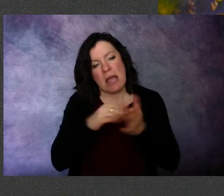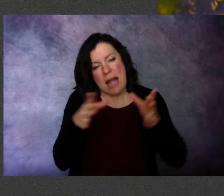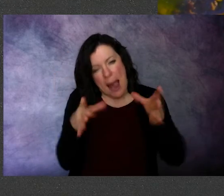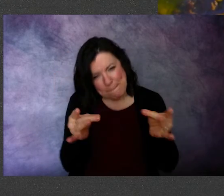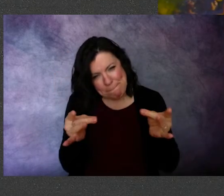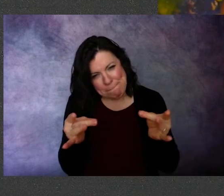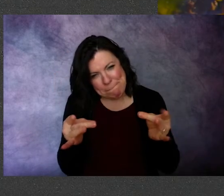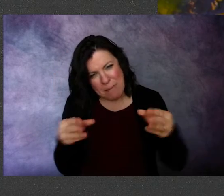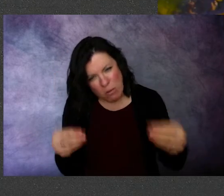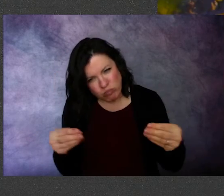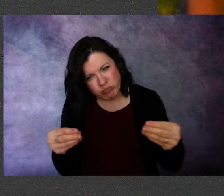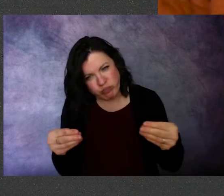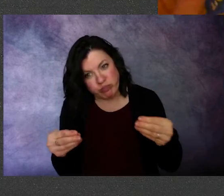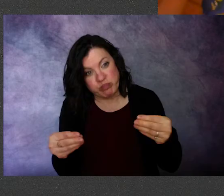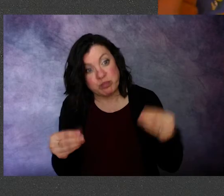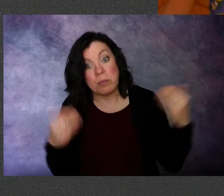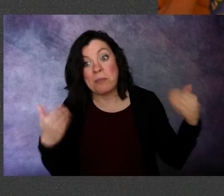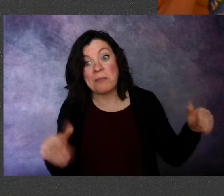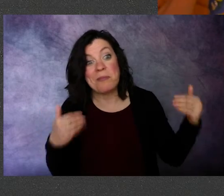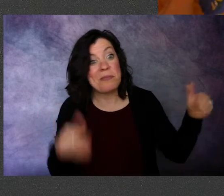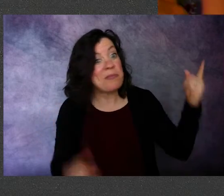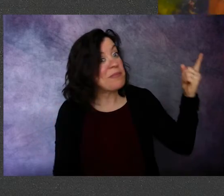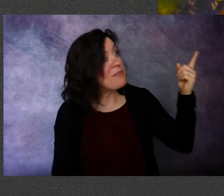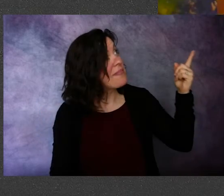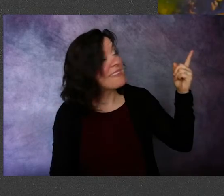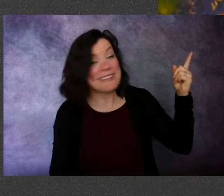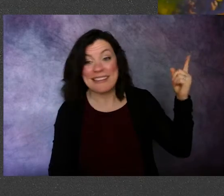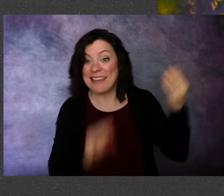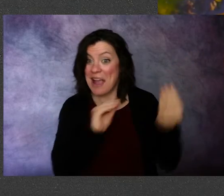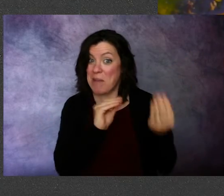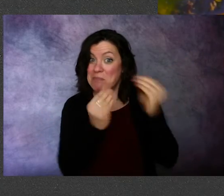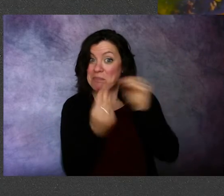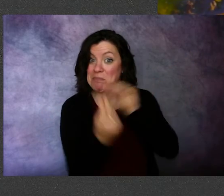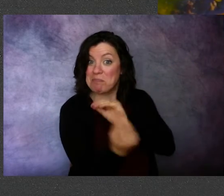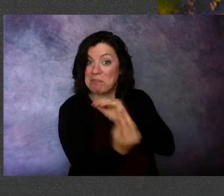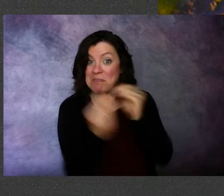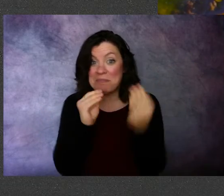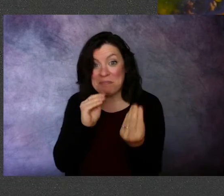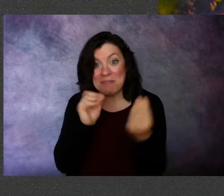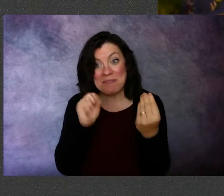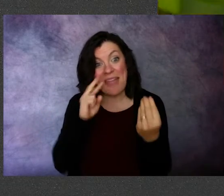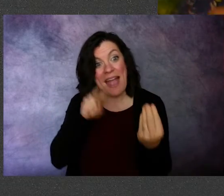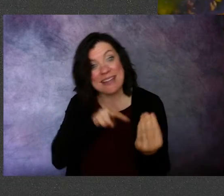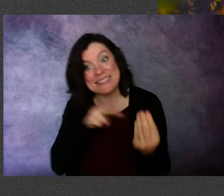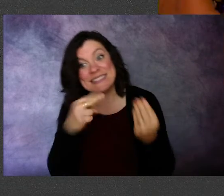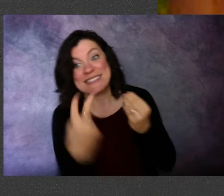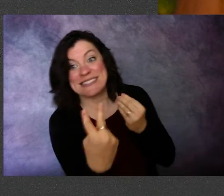So far, look at this, we've got two sides to our dinosaur. He's gonna be able to walk soon,